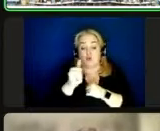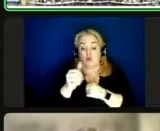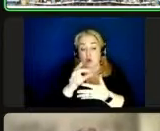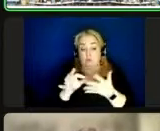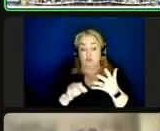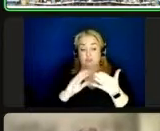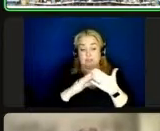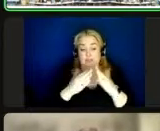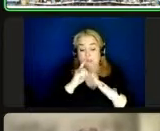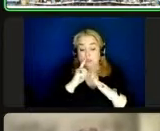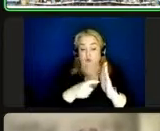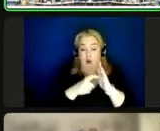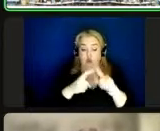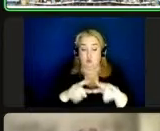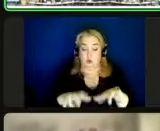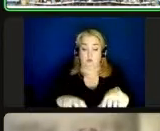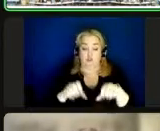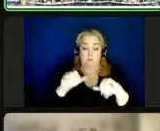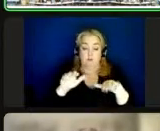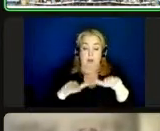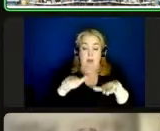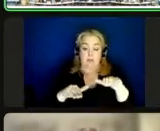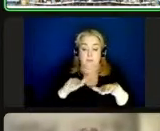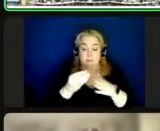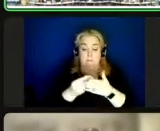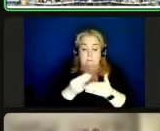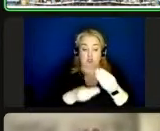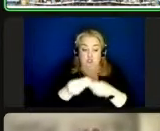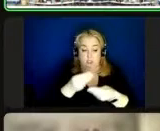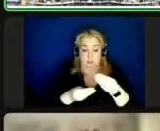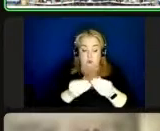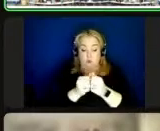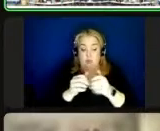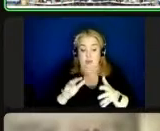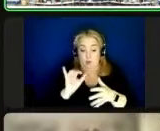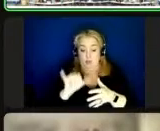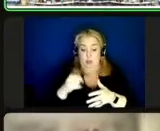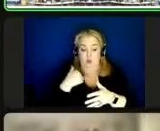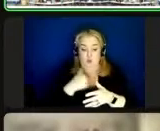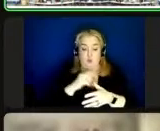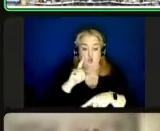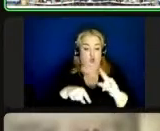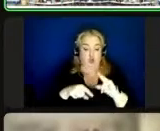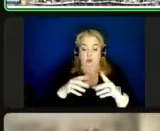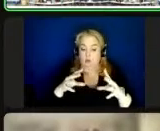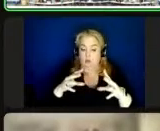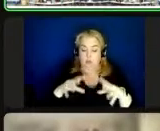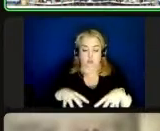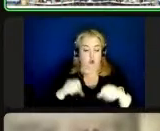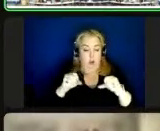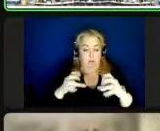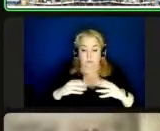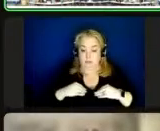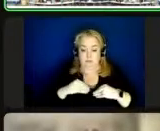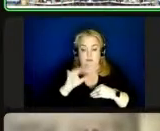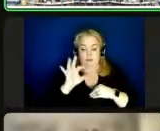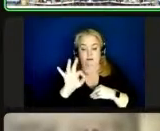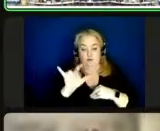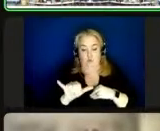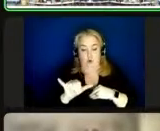MAINTAIN THE CURRENT STAFFING. JUST PUT A BULLET THROUGH. IT'S NOT OPTIONAL.